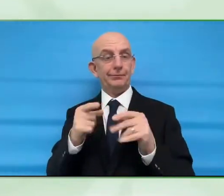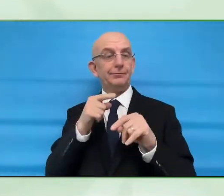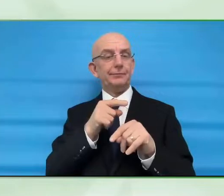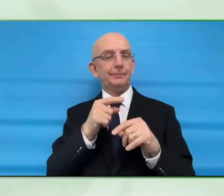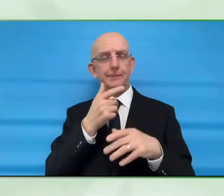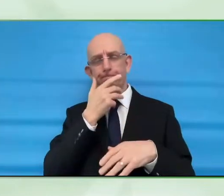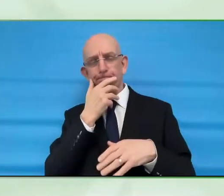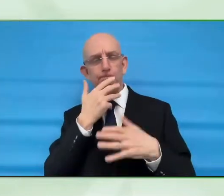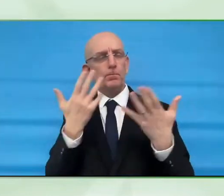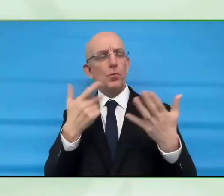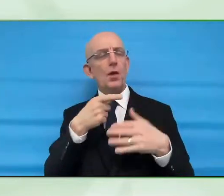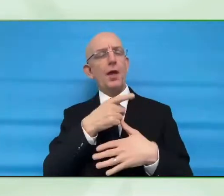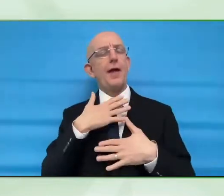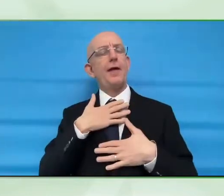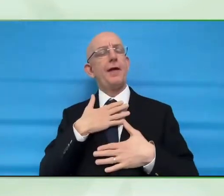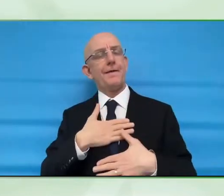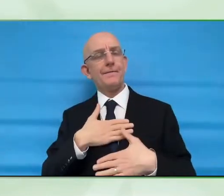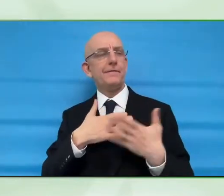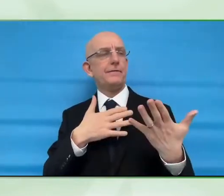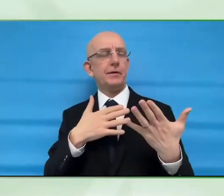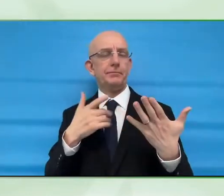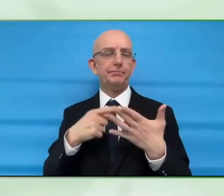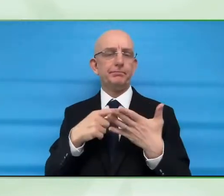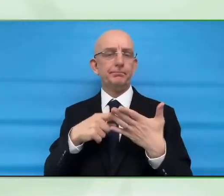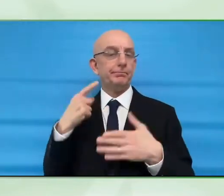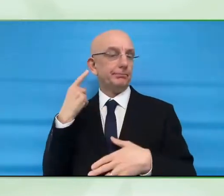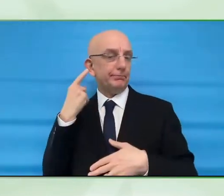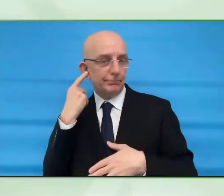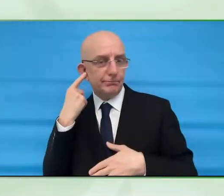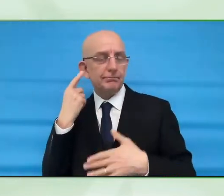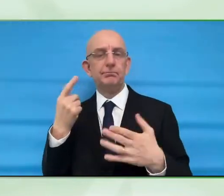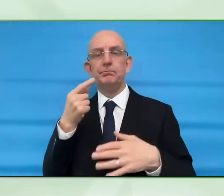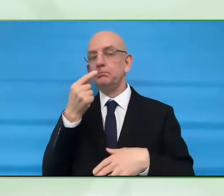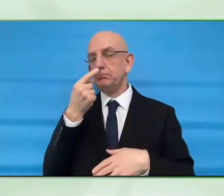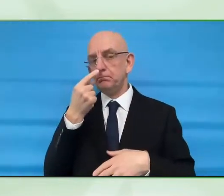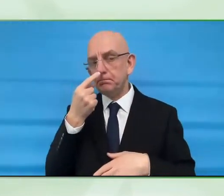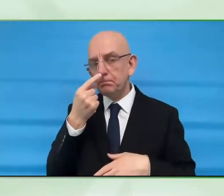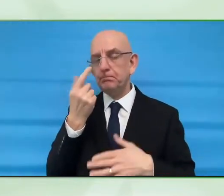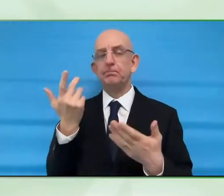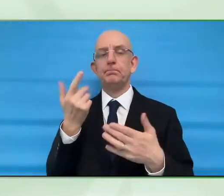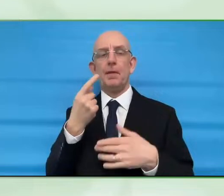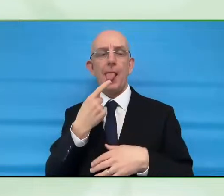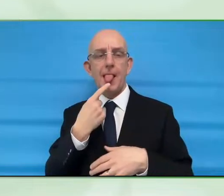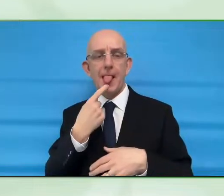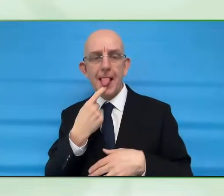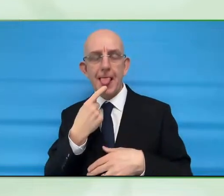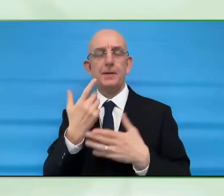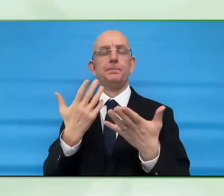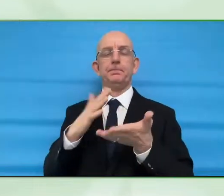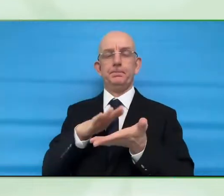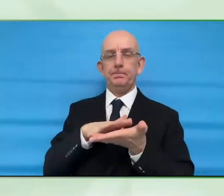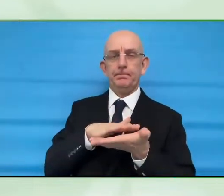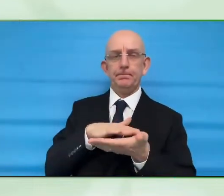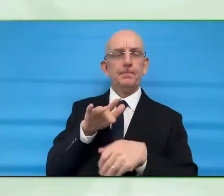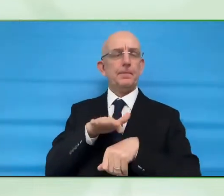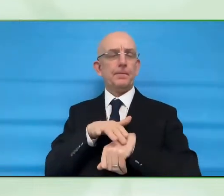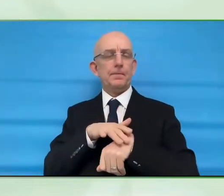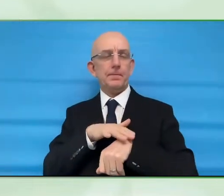It gives a new perspective and we are looking at data and perspectives on data because that